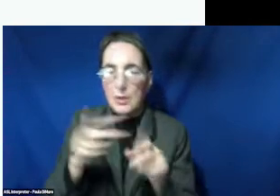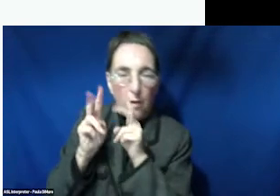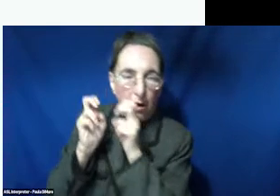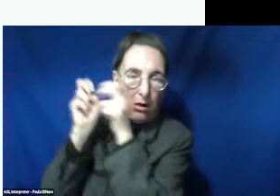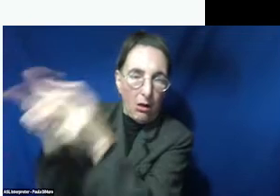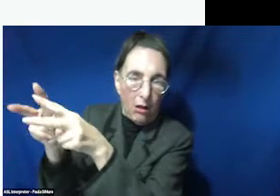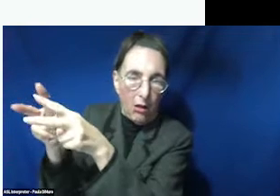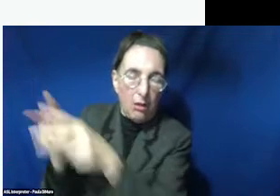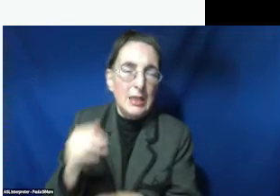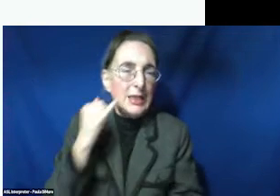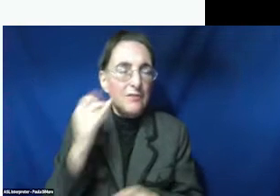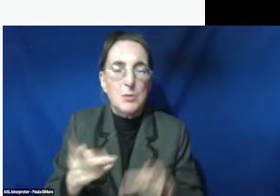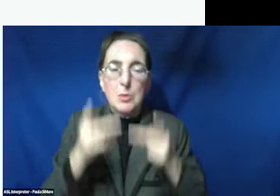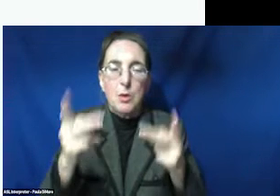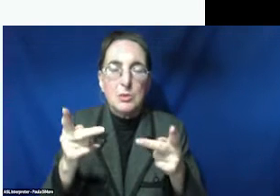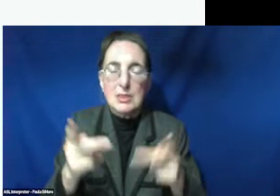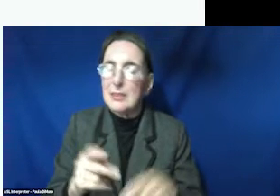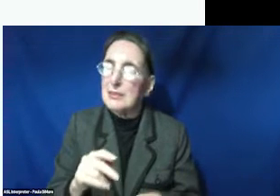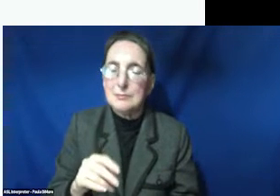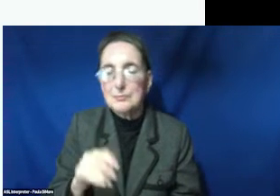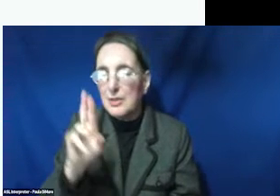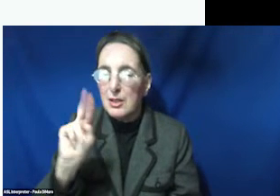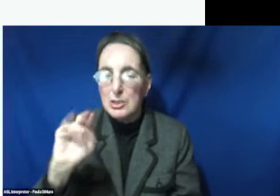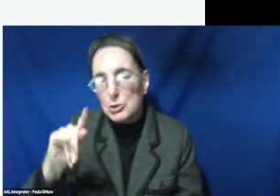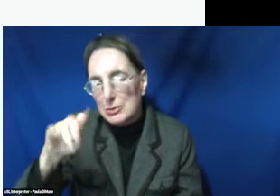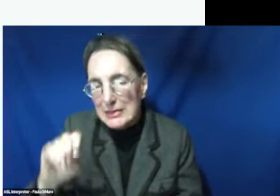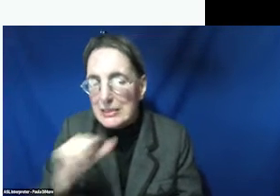I wouldn't say unique but special in some way from the basic single proposal.